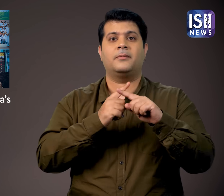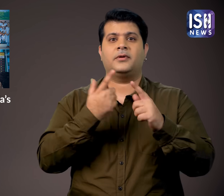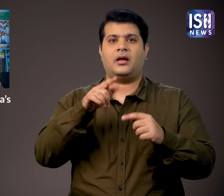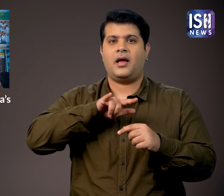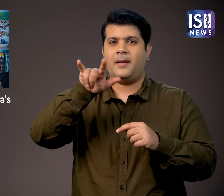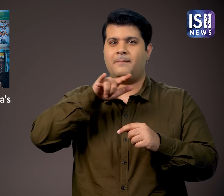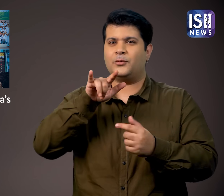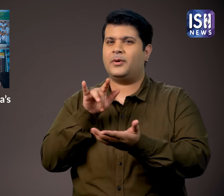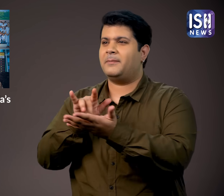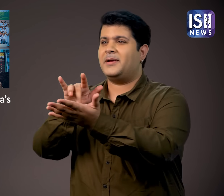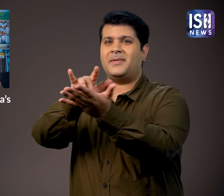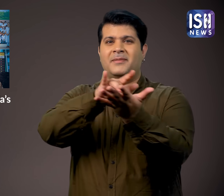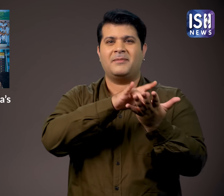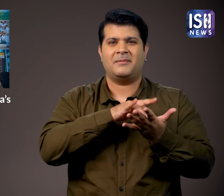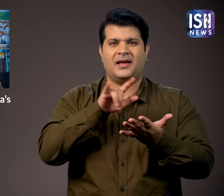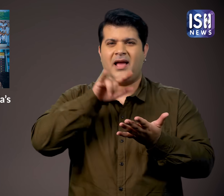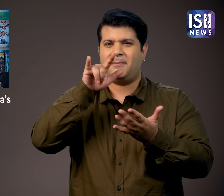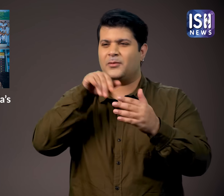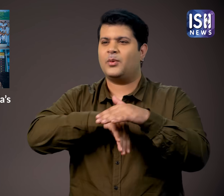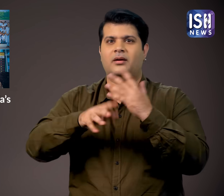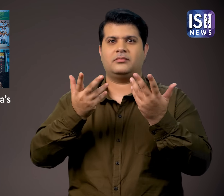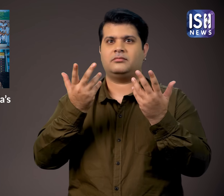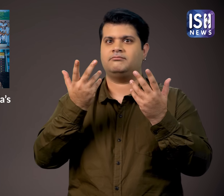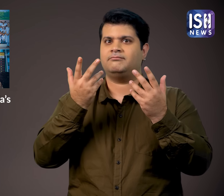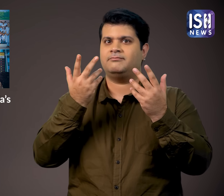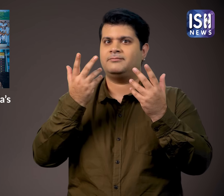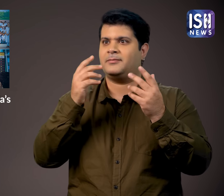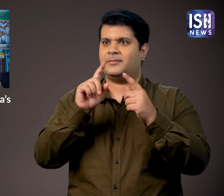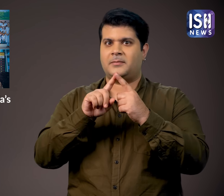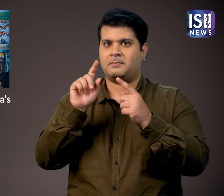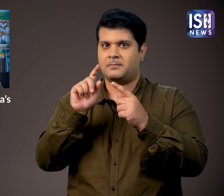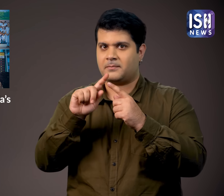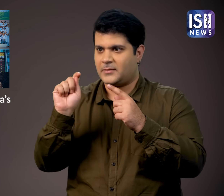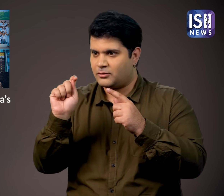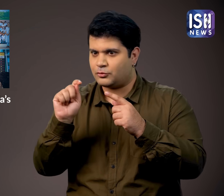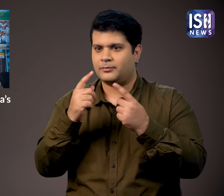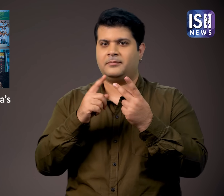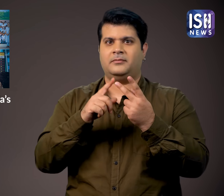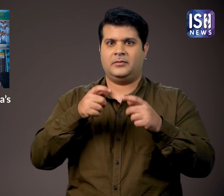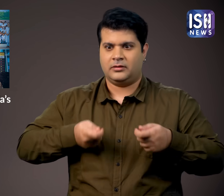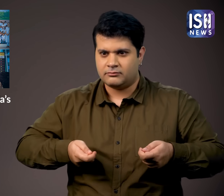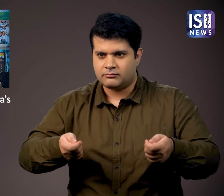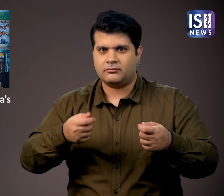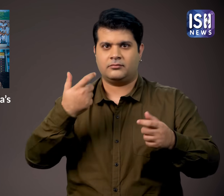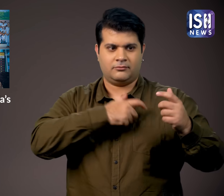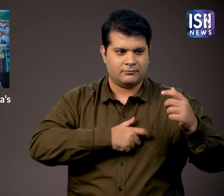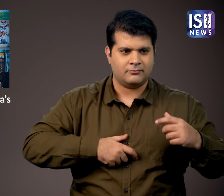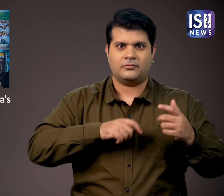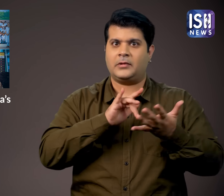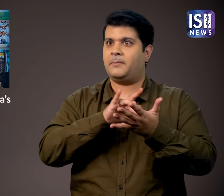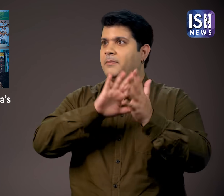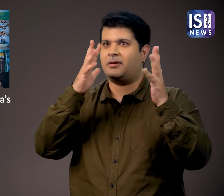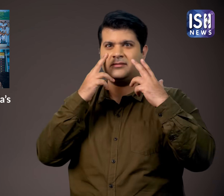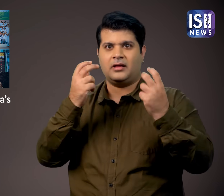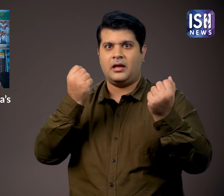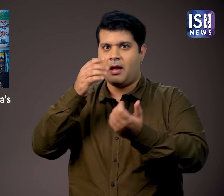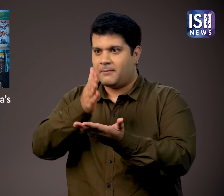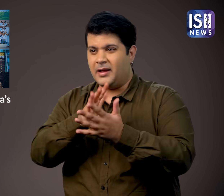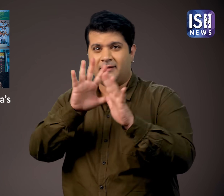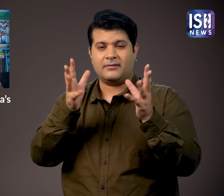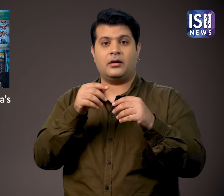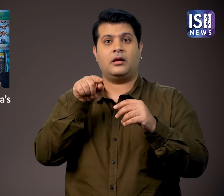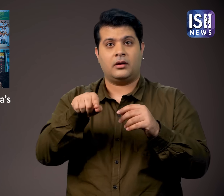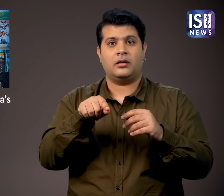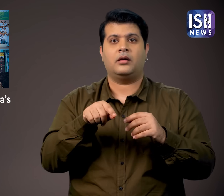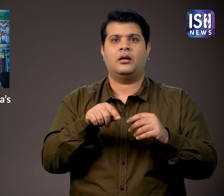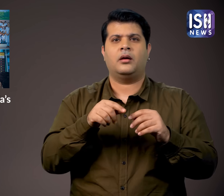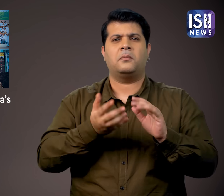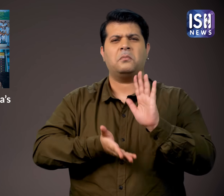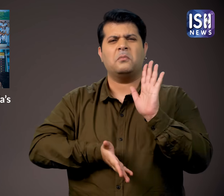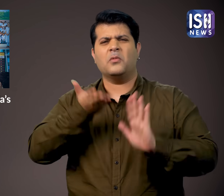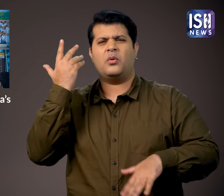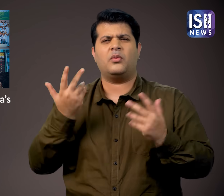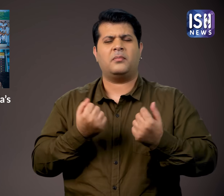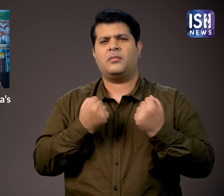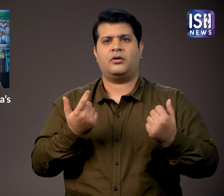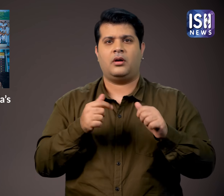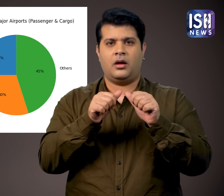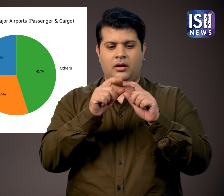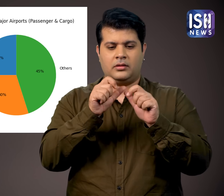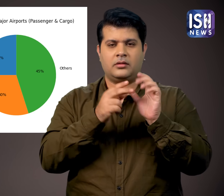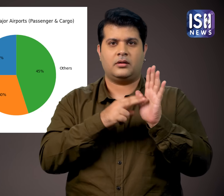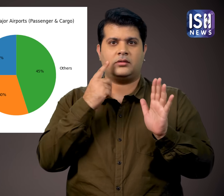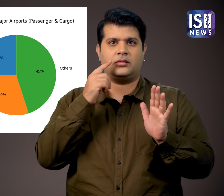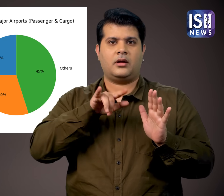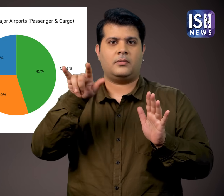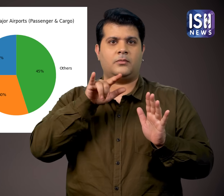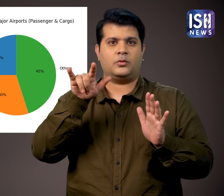Similarly, in the airport industry, Adani Airports handle most passenger and cargo traffic.